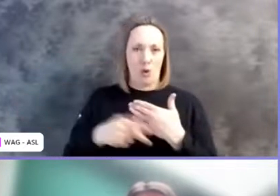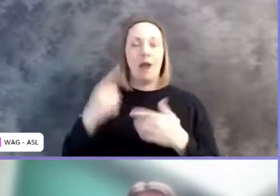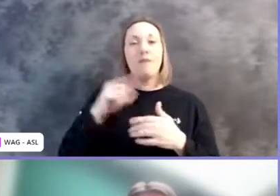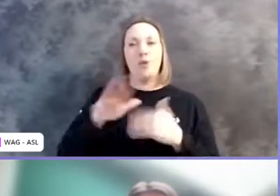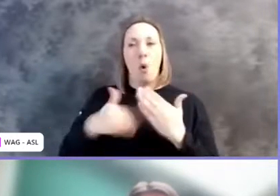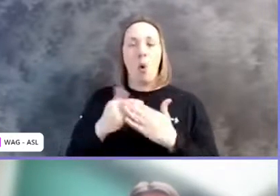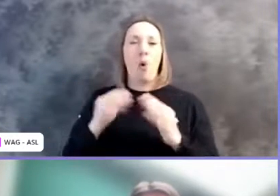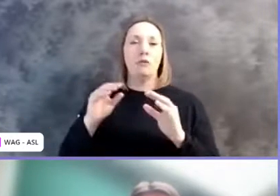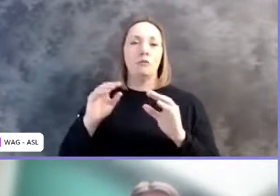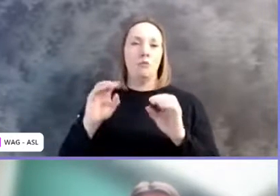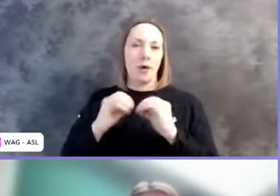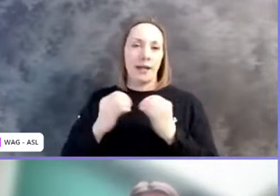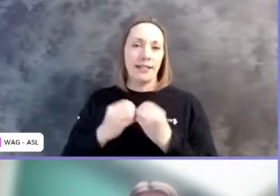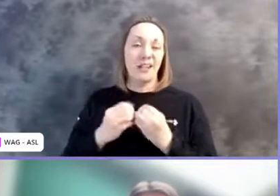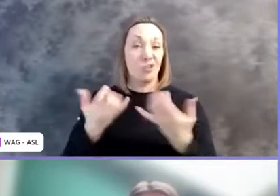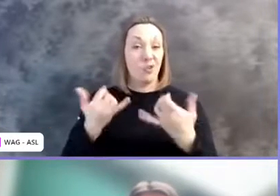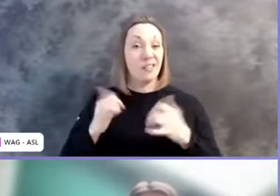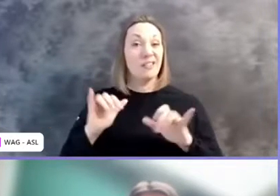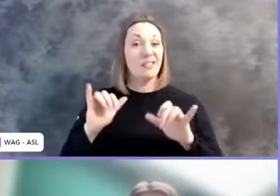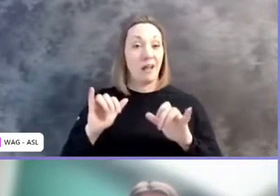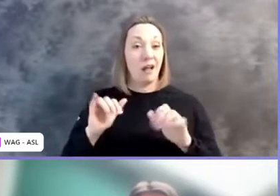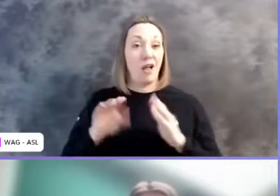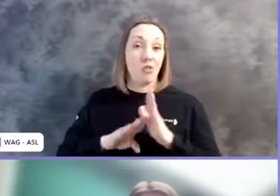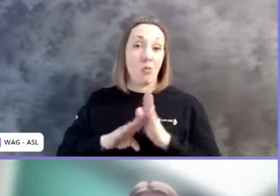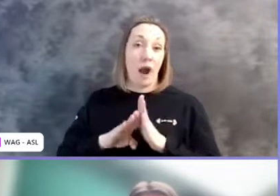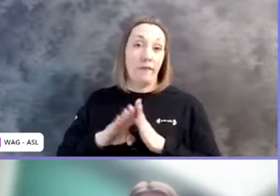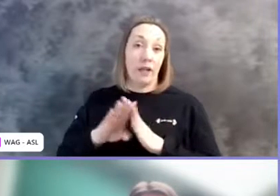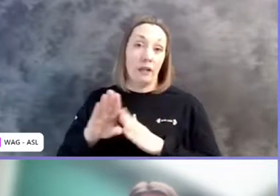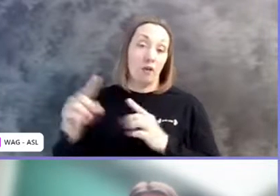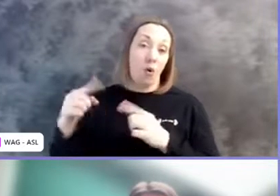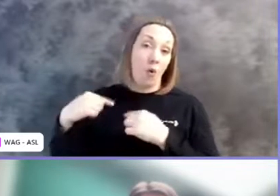company in the united states. We launched a shift left